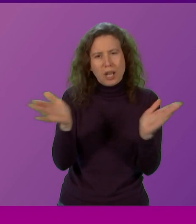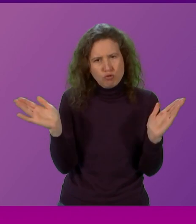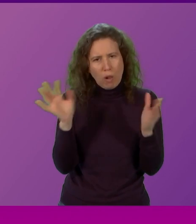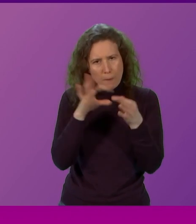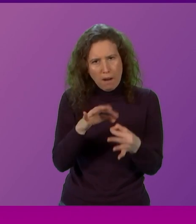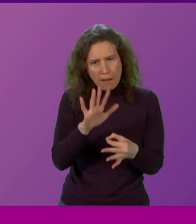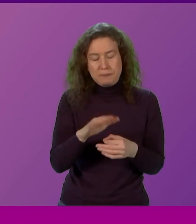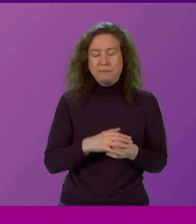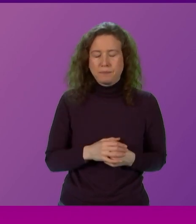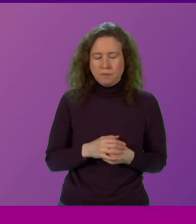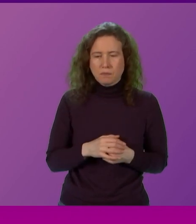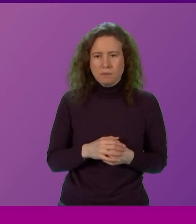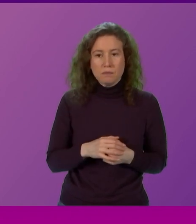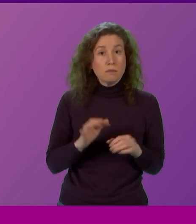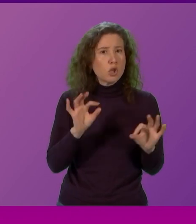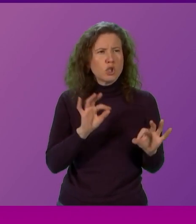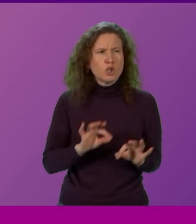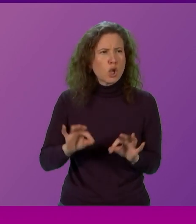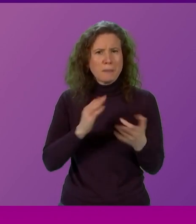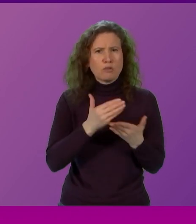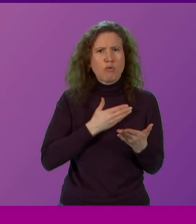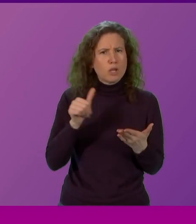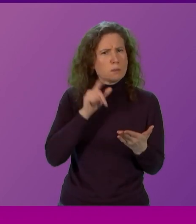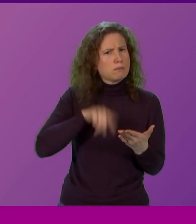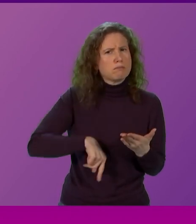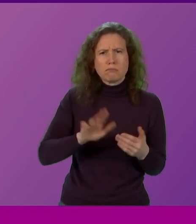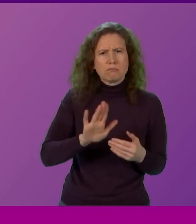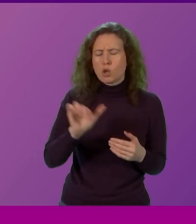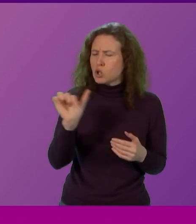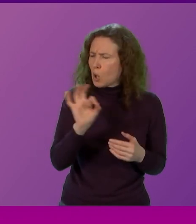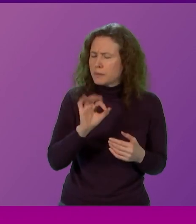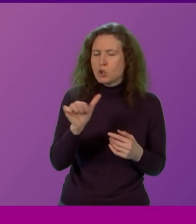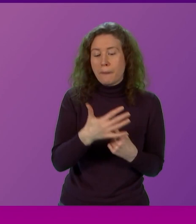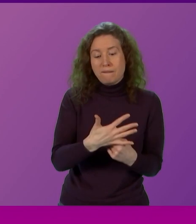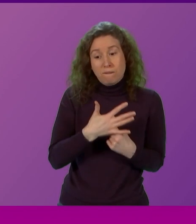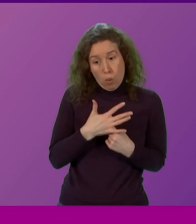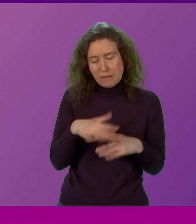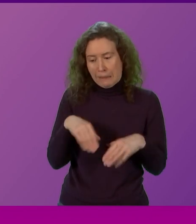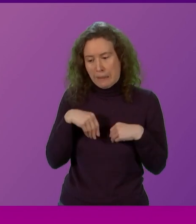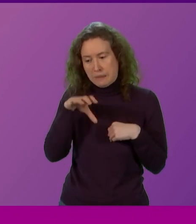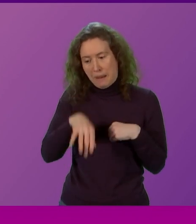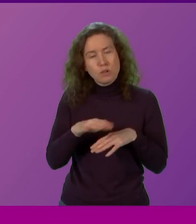First, no one should be denied their rights or forced into a place that is inappropriate for their needs.